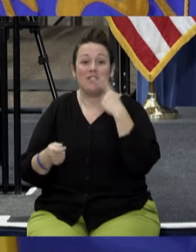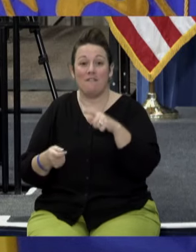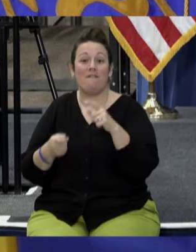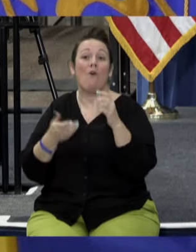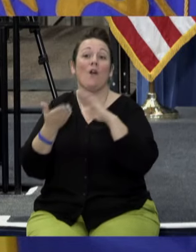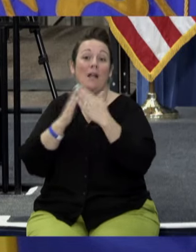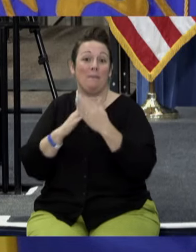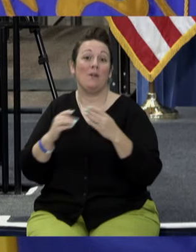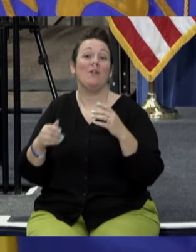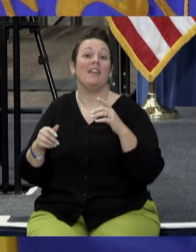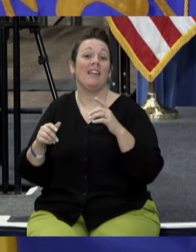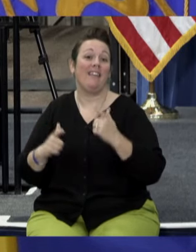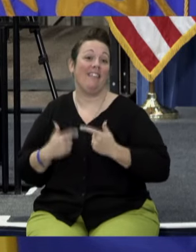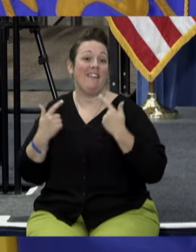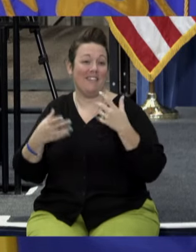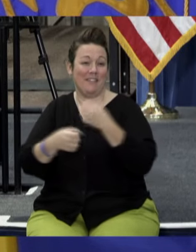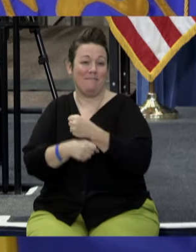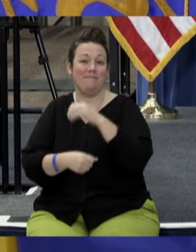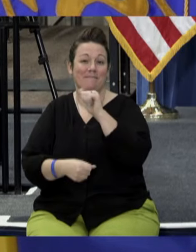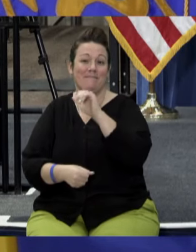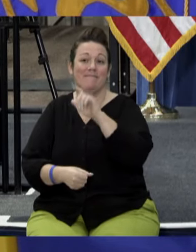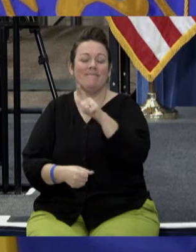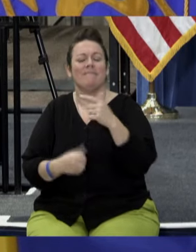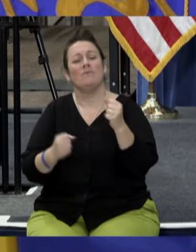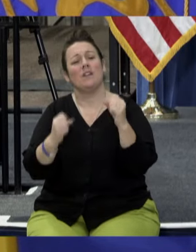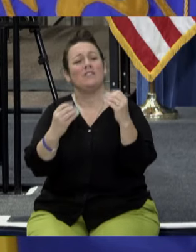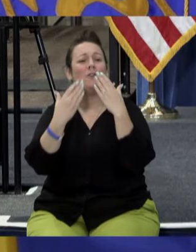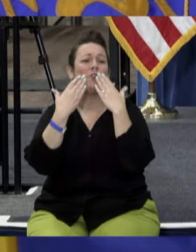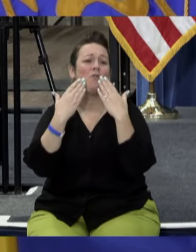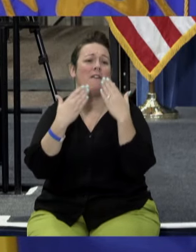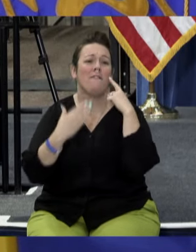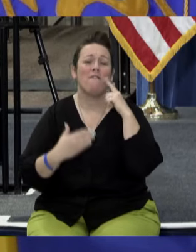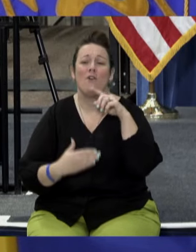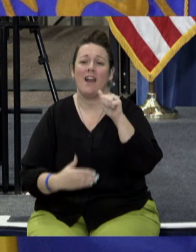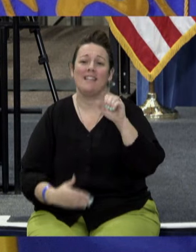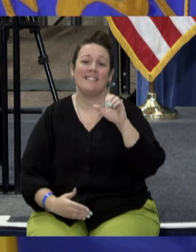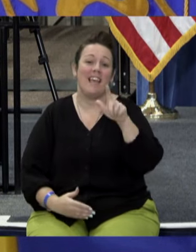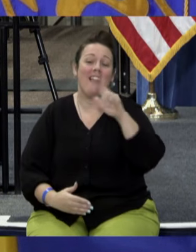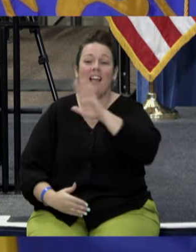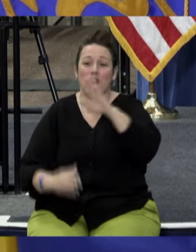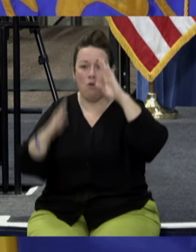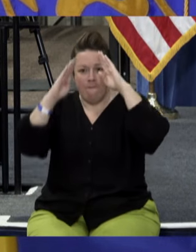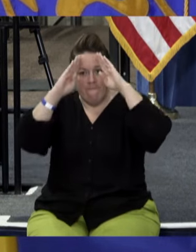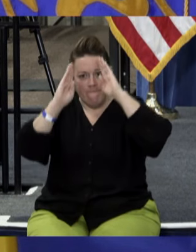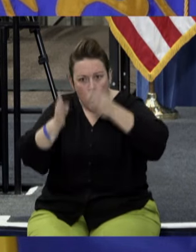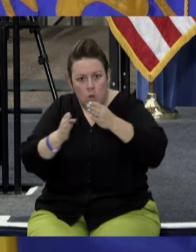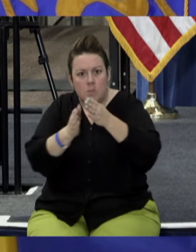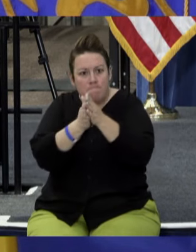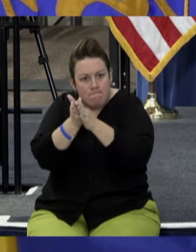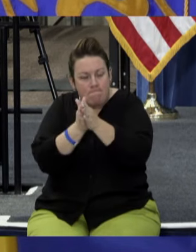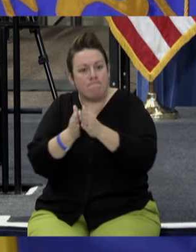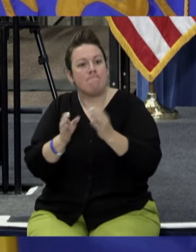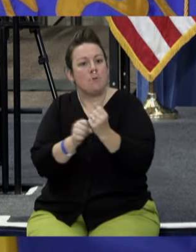We are so grateful for ACL and for your focus on ensuring a more sustainable service delivery